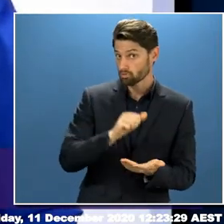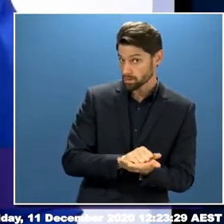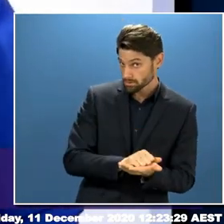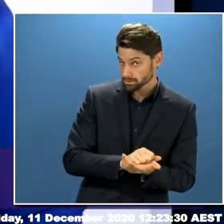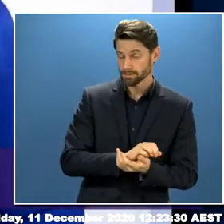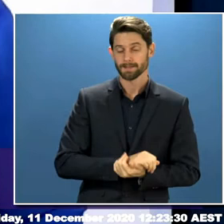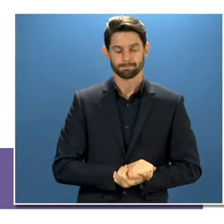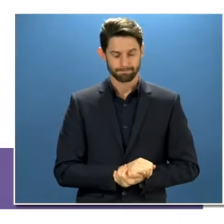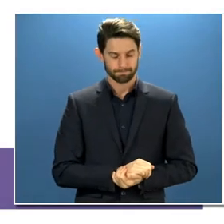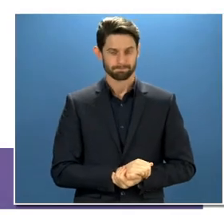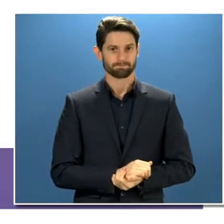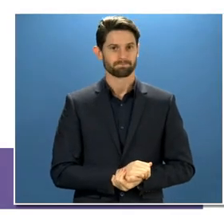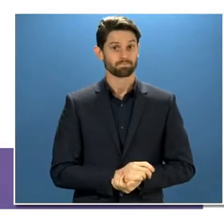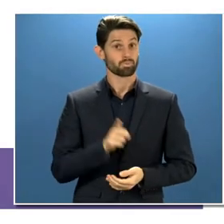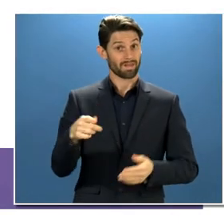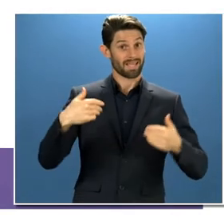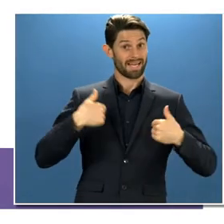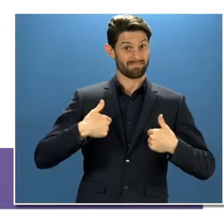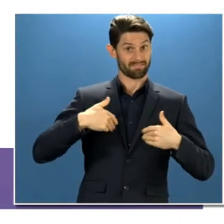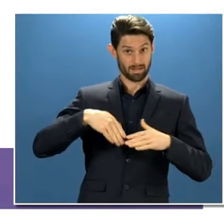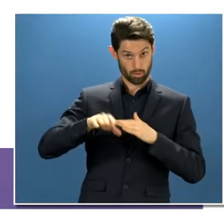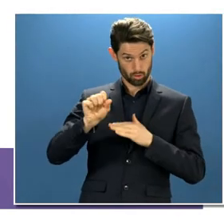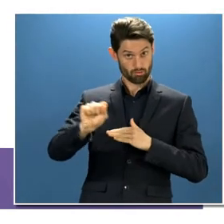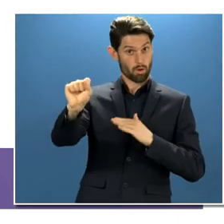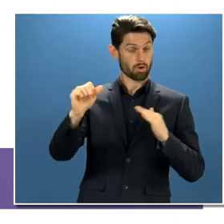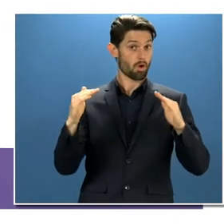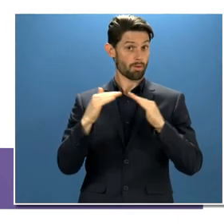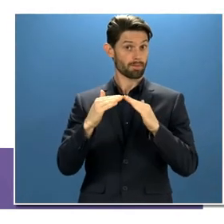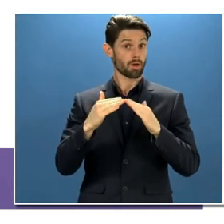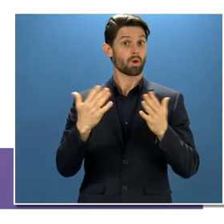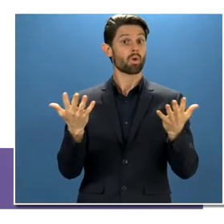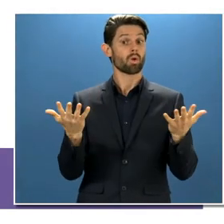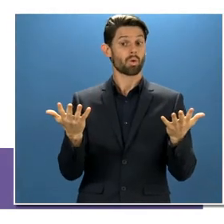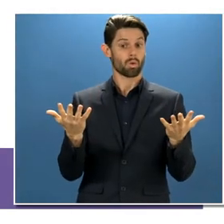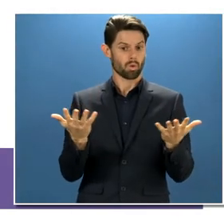And you live in your own house and that is near --- you have a twin sister? Yes.